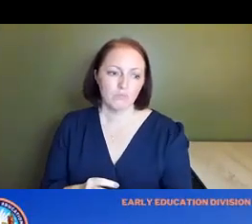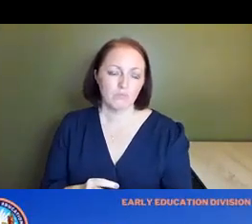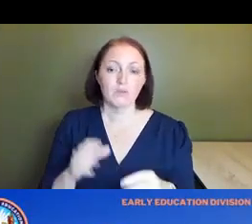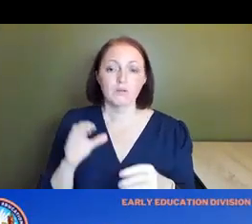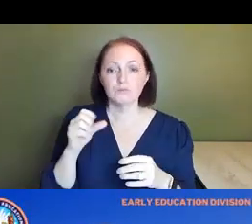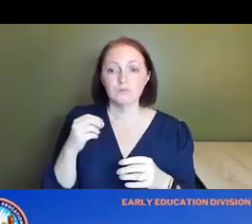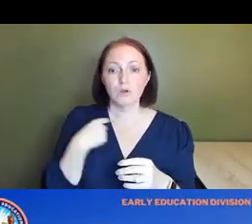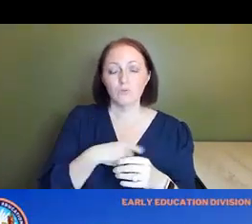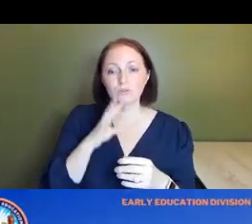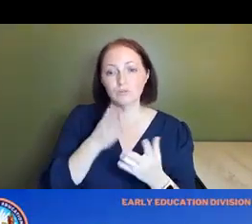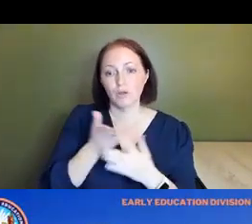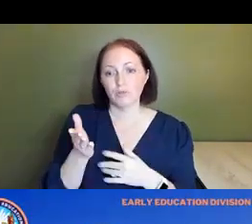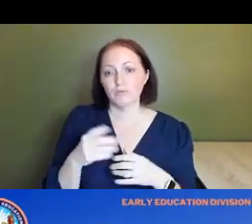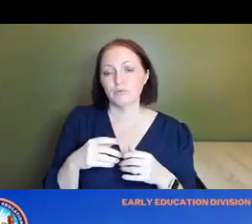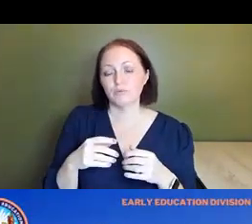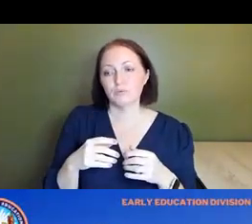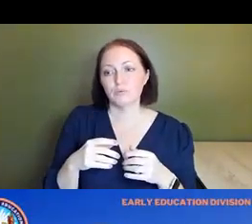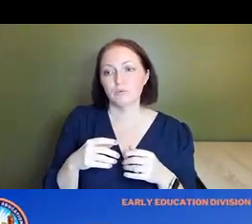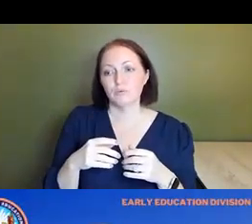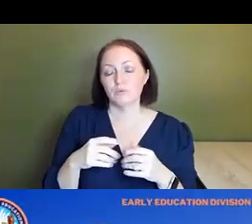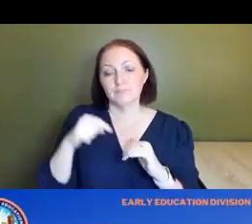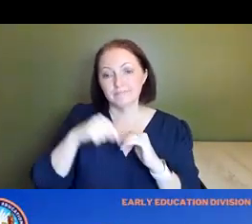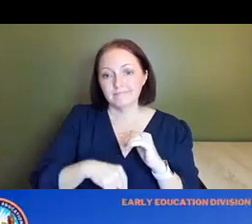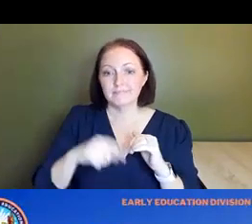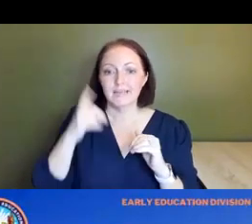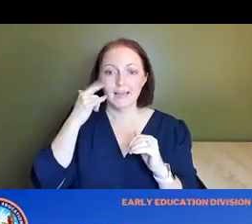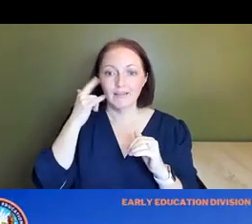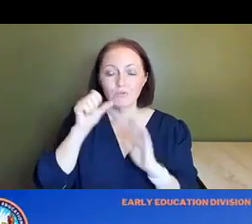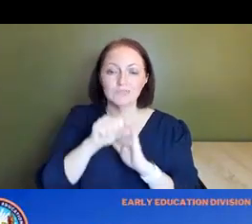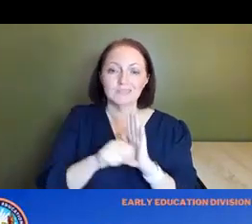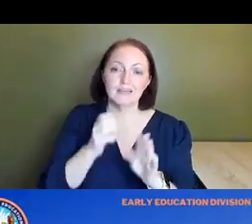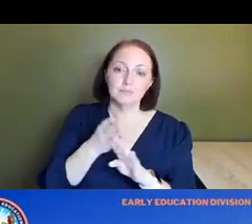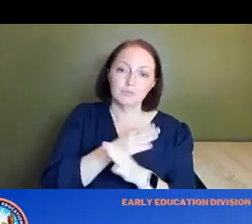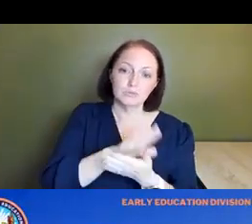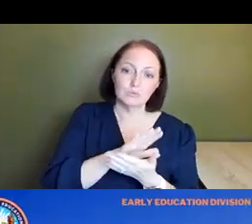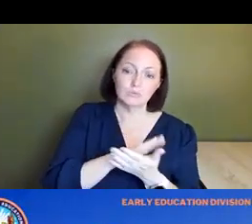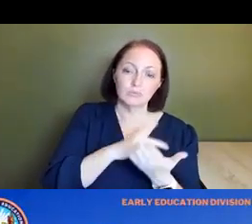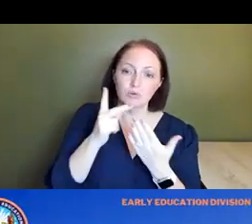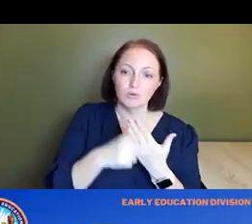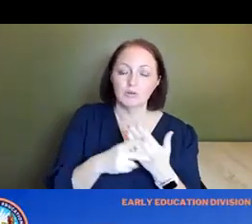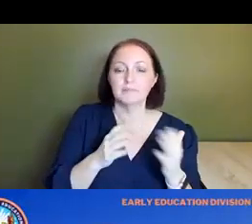through diving deeper into the California State Preschool Program. We talked through